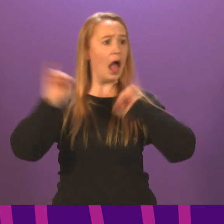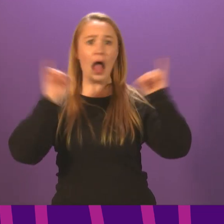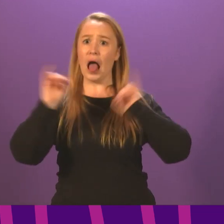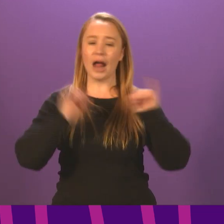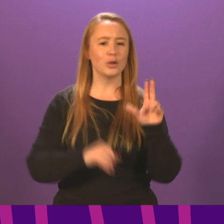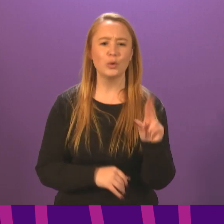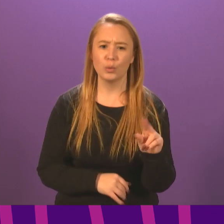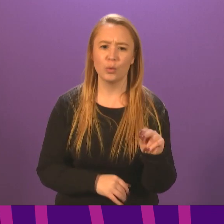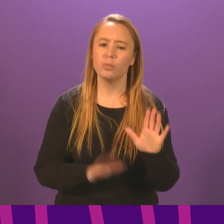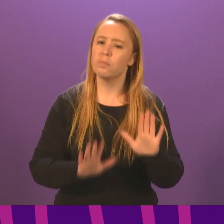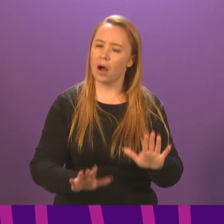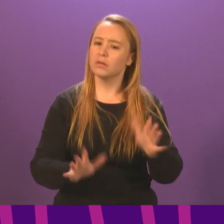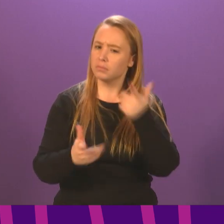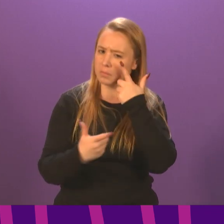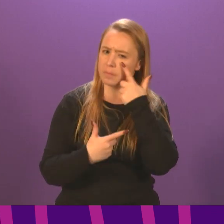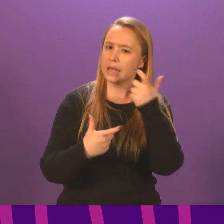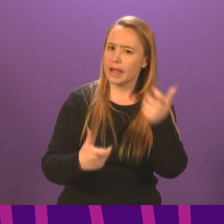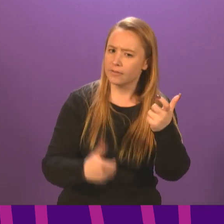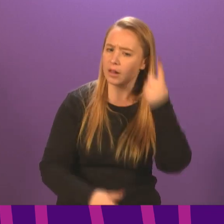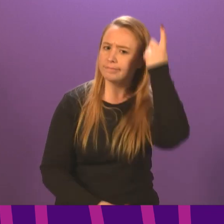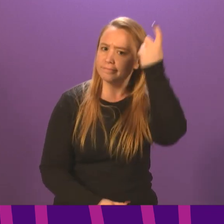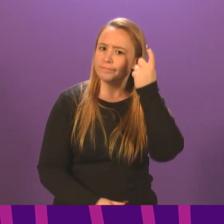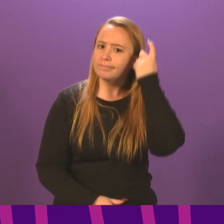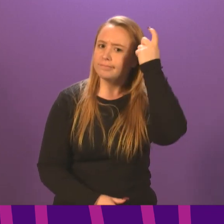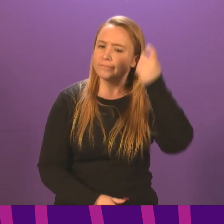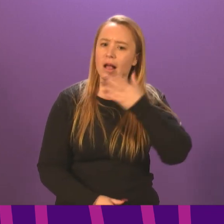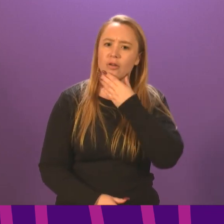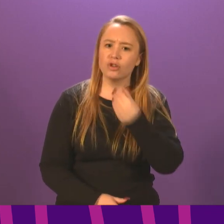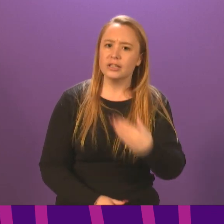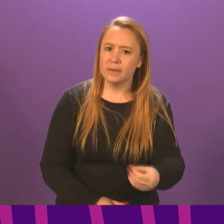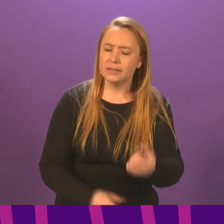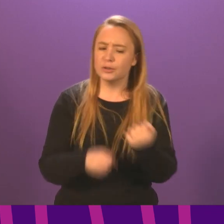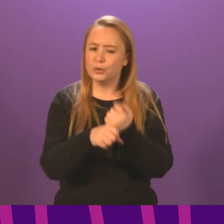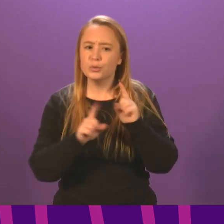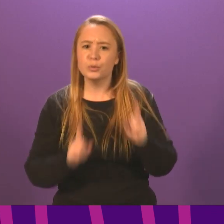get ahead of ourselves, but we should nevertheless consider whether it should lead us in the